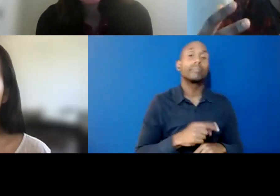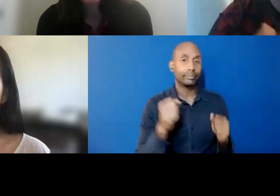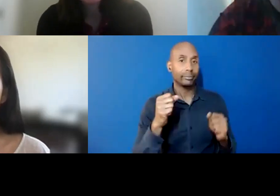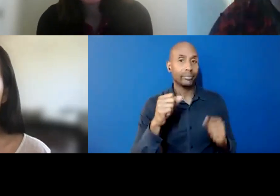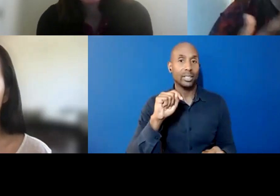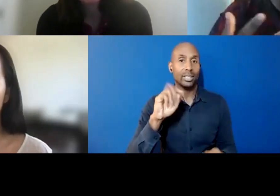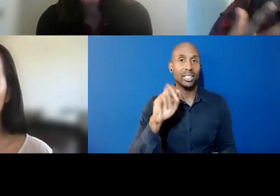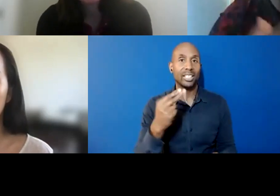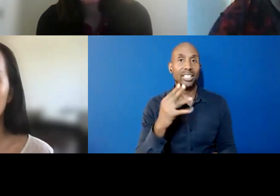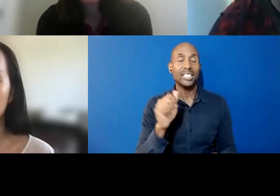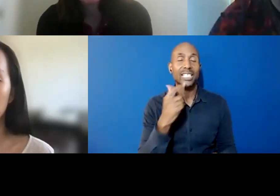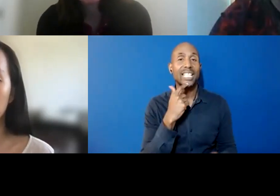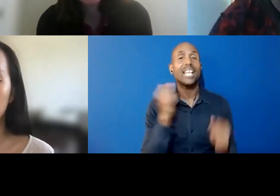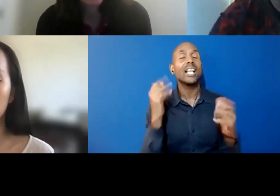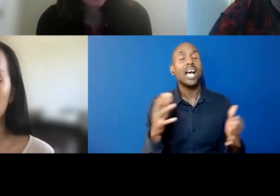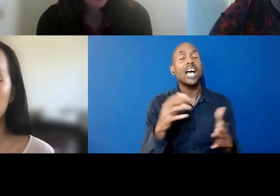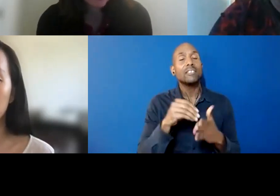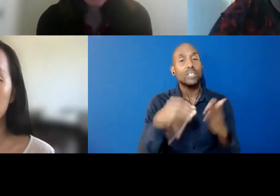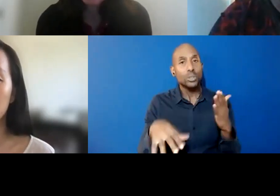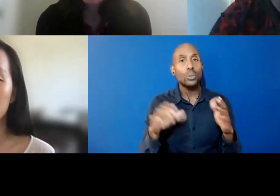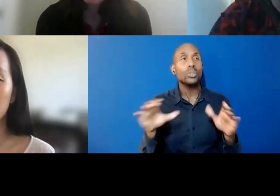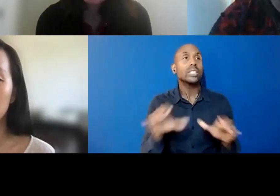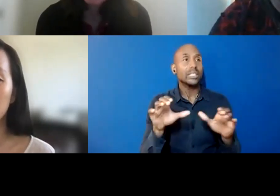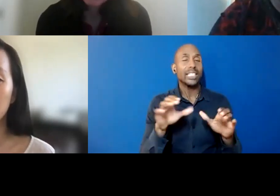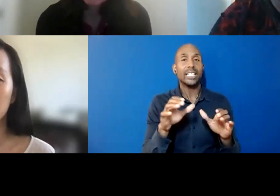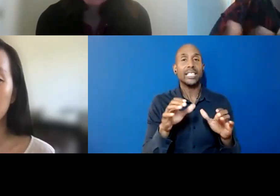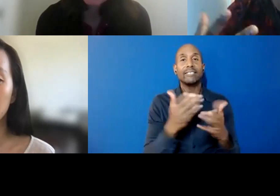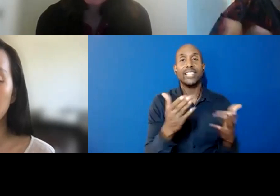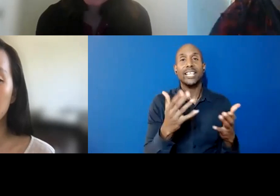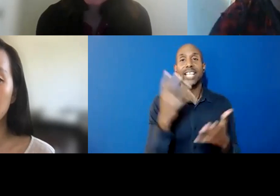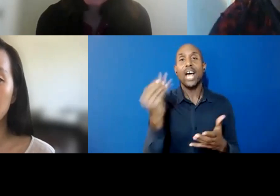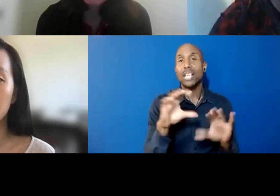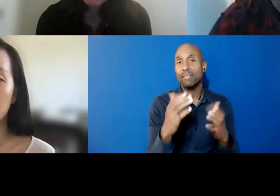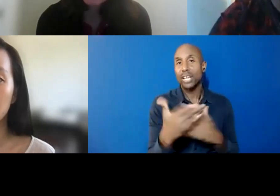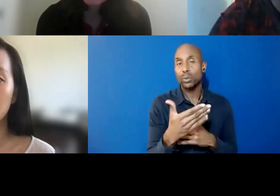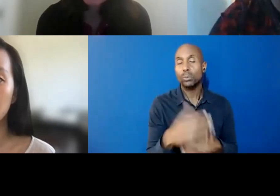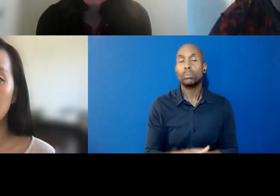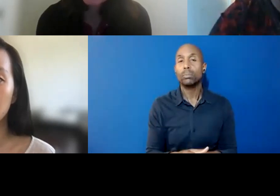They show initiative, the ones I've talked to so far.